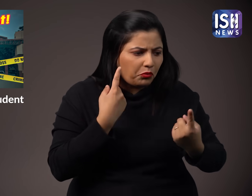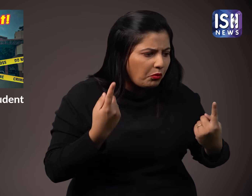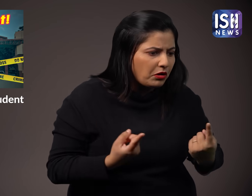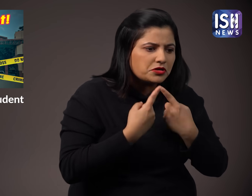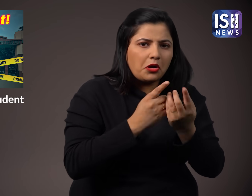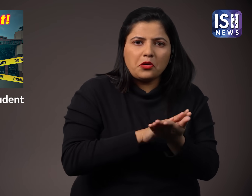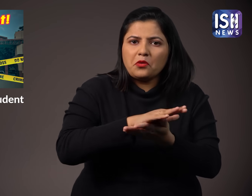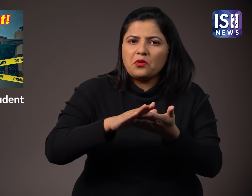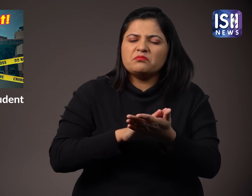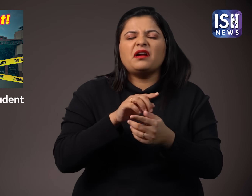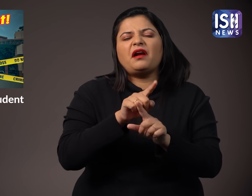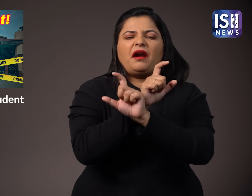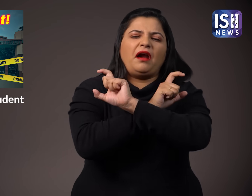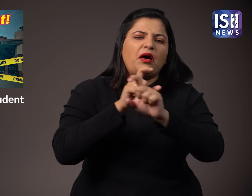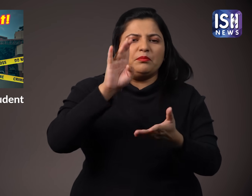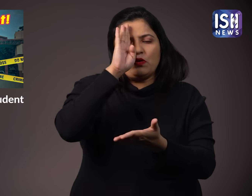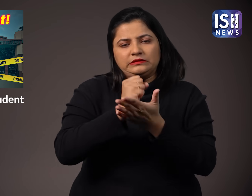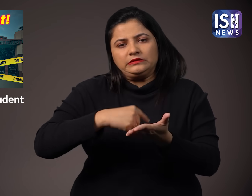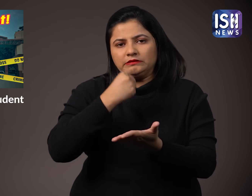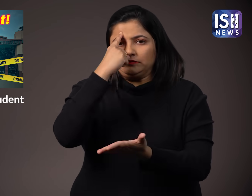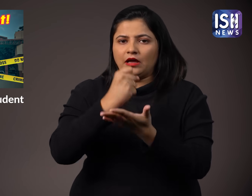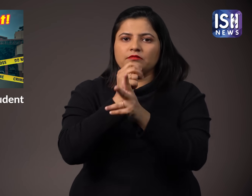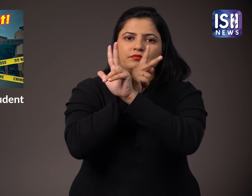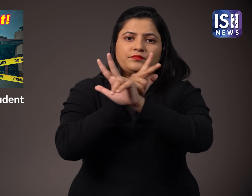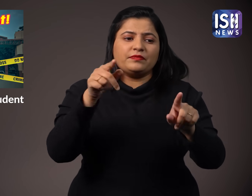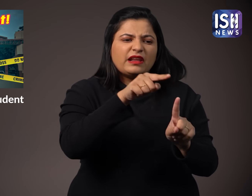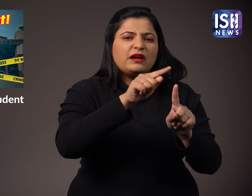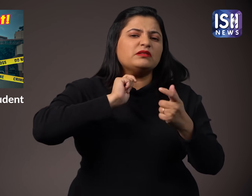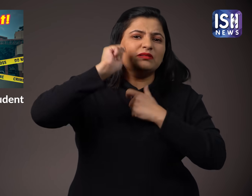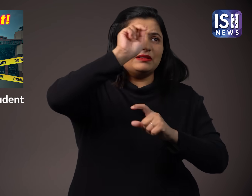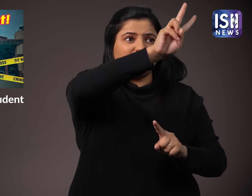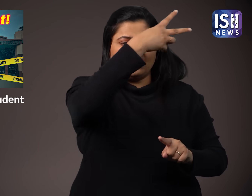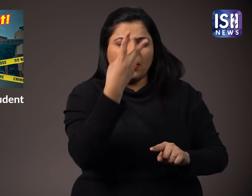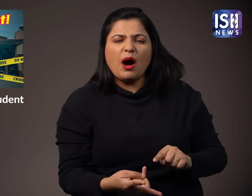However, Rahul did not leave any note, which is why the police think this to be the case of suicide.